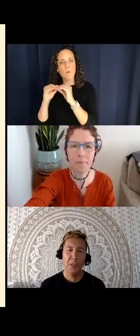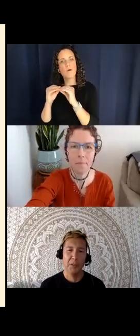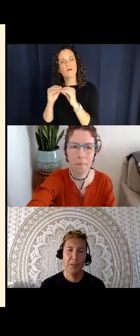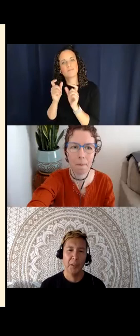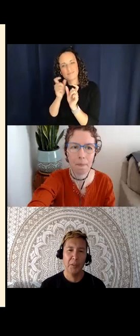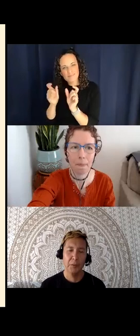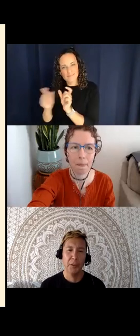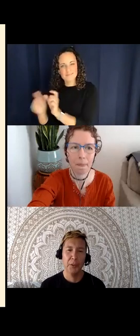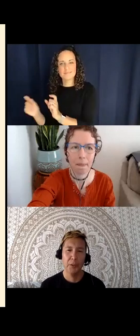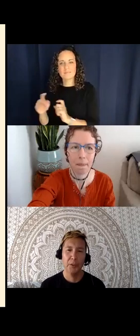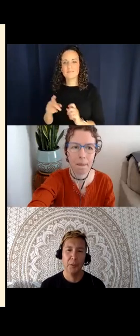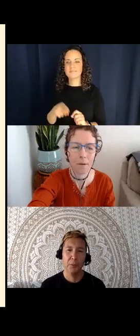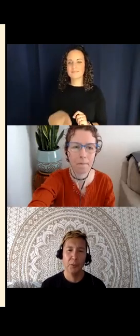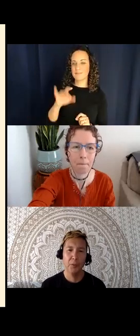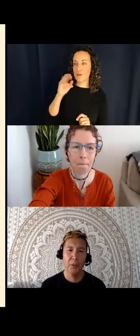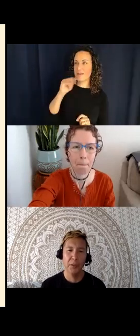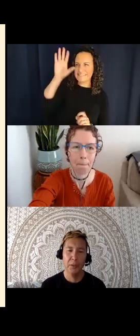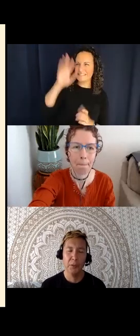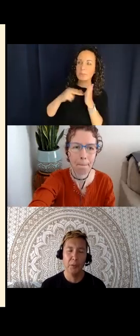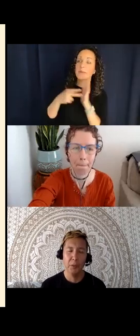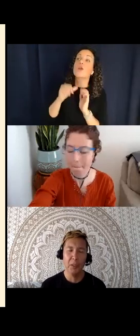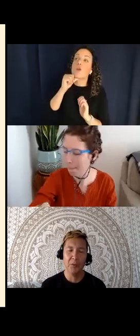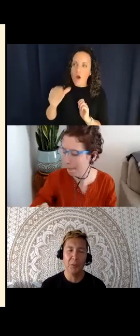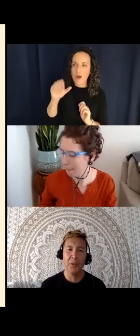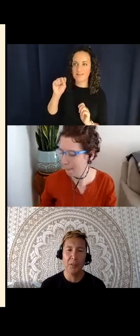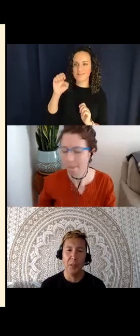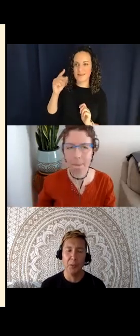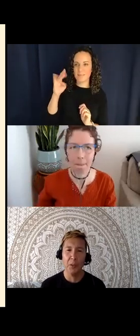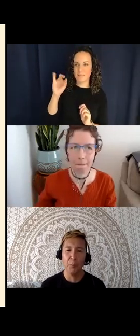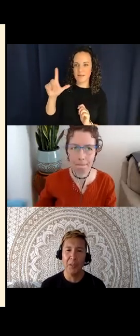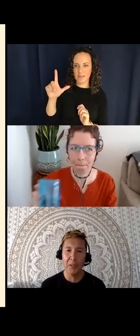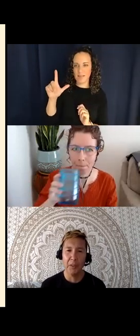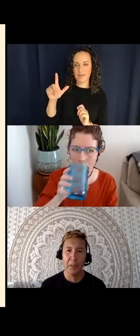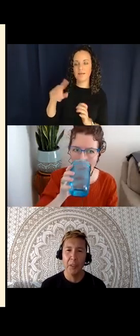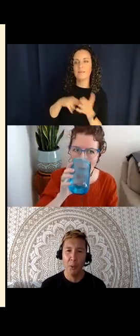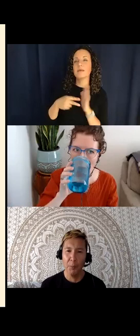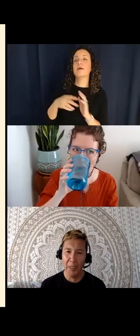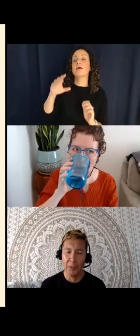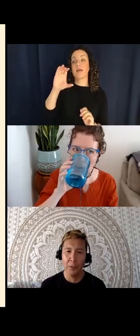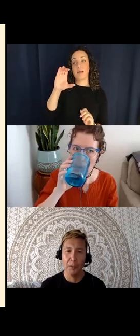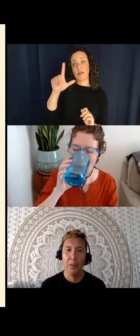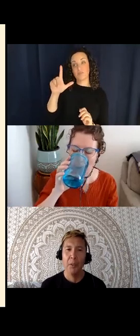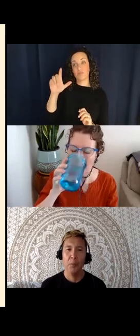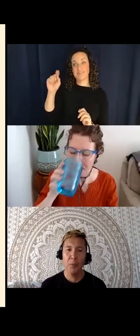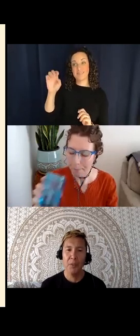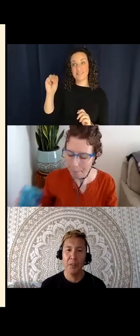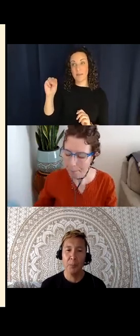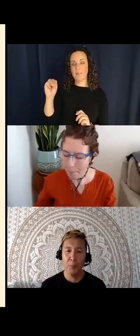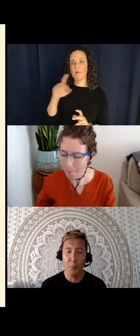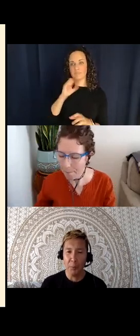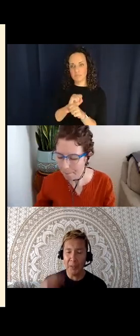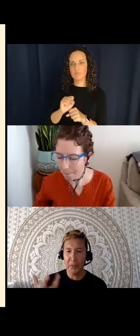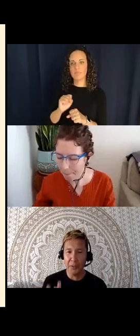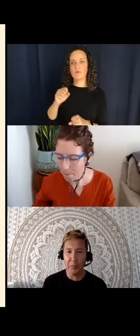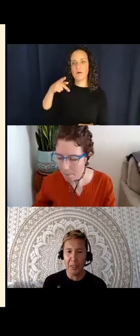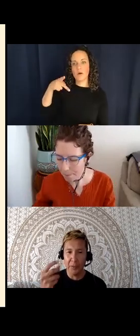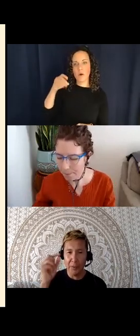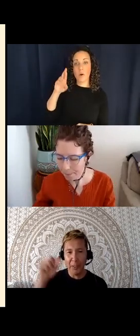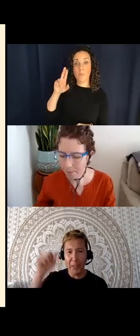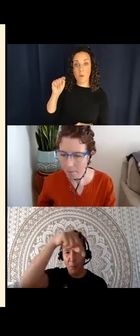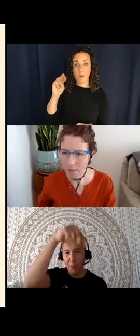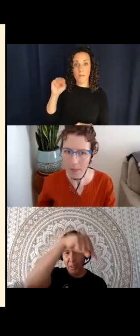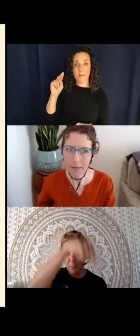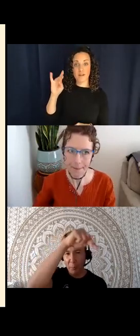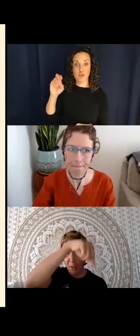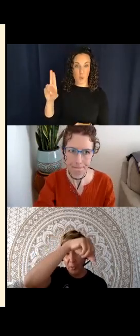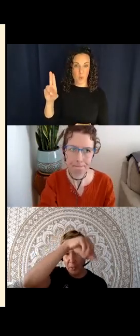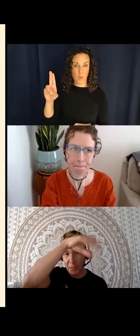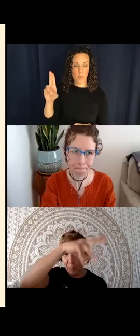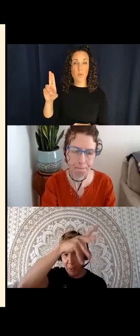You mean non-segmental nature - so the classificatory stems are basically portmanteau stems that you can't point out what part is the object